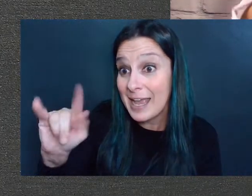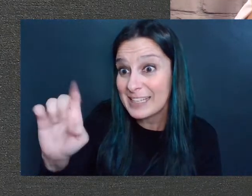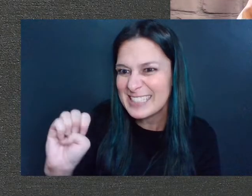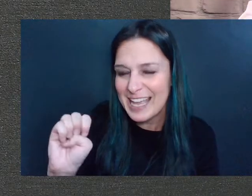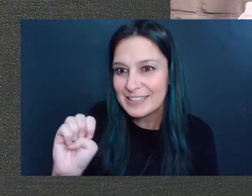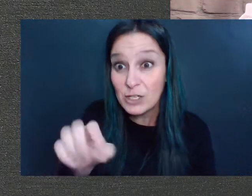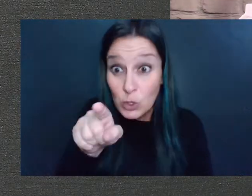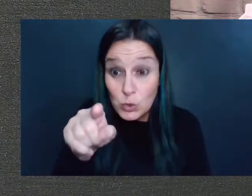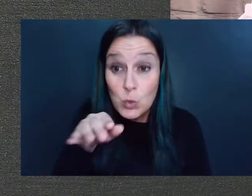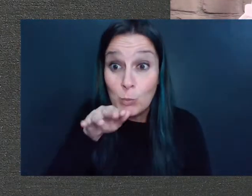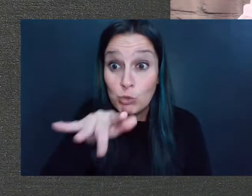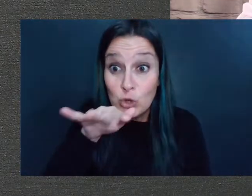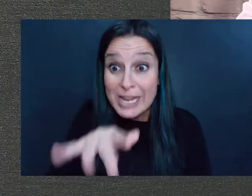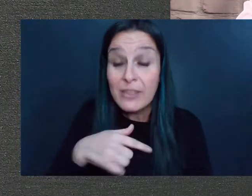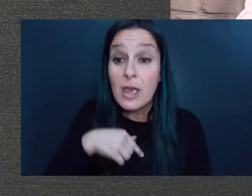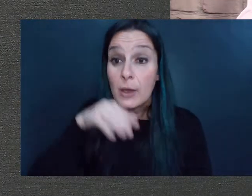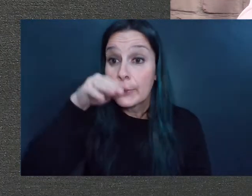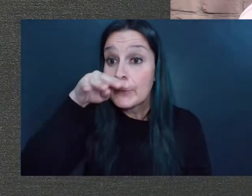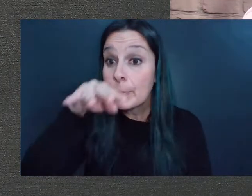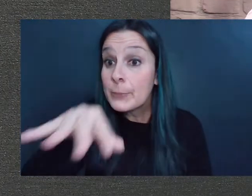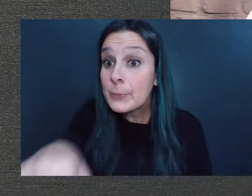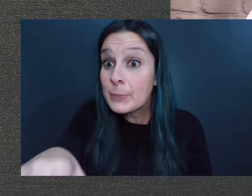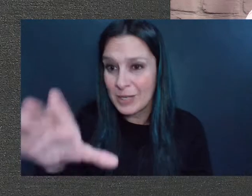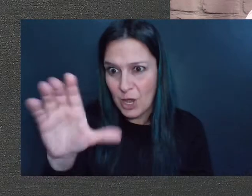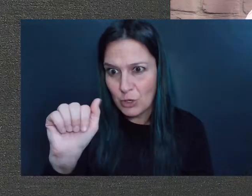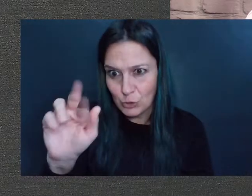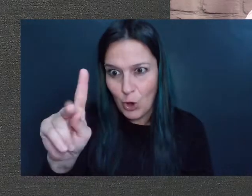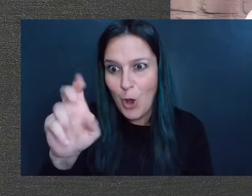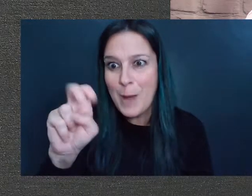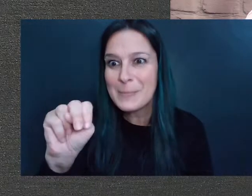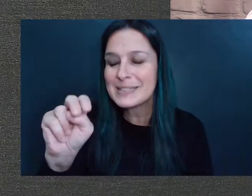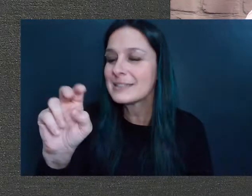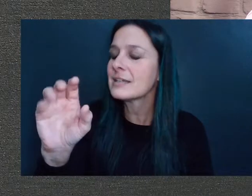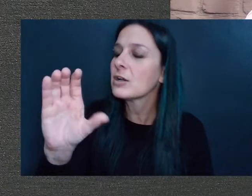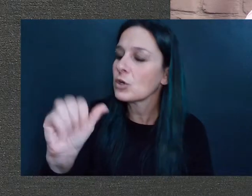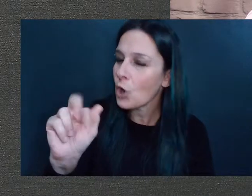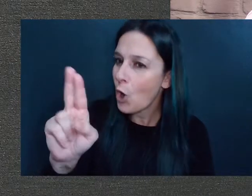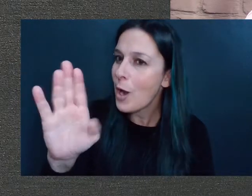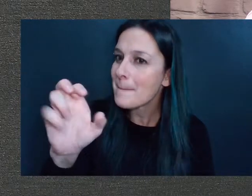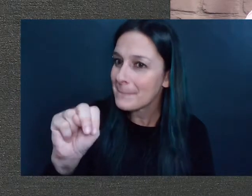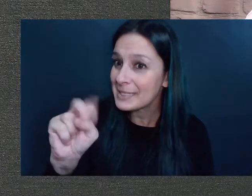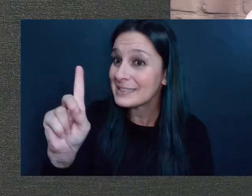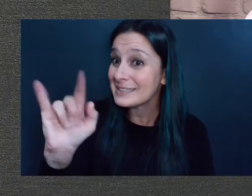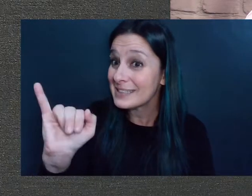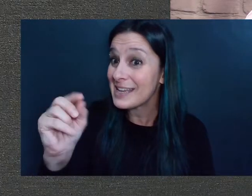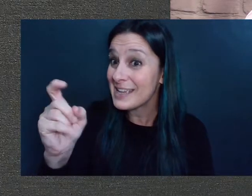when you breathe out too. Let's see what happens. Are you ready?